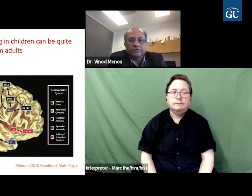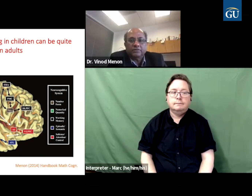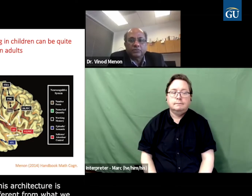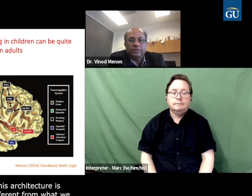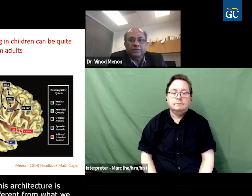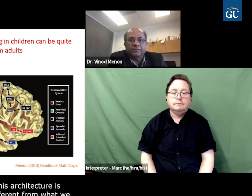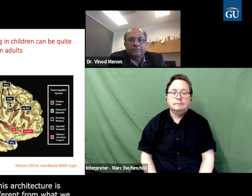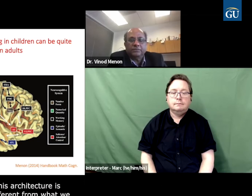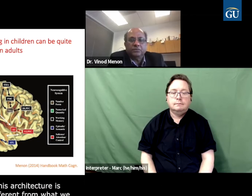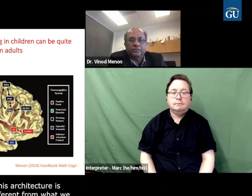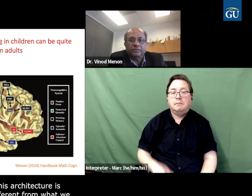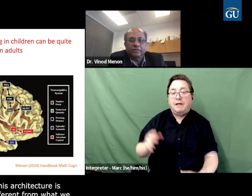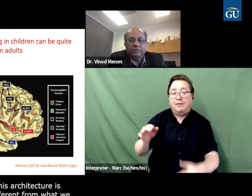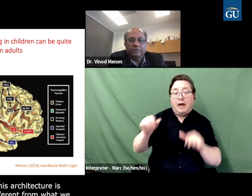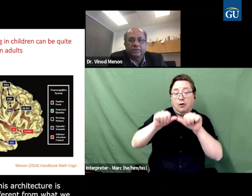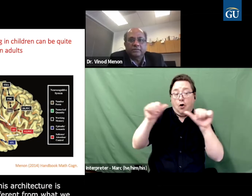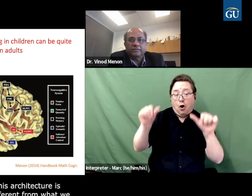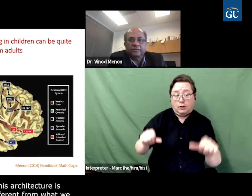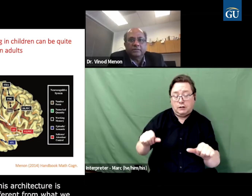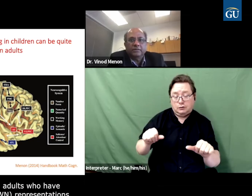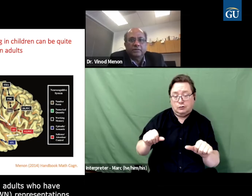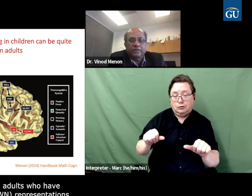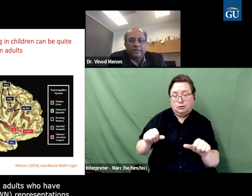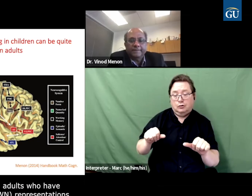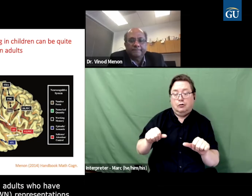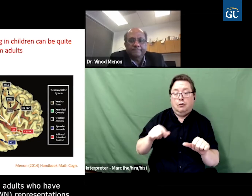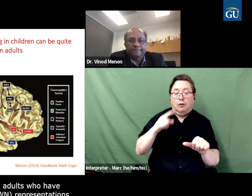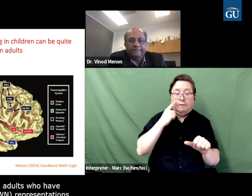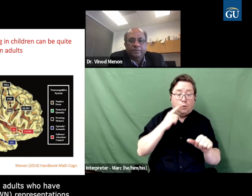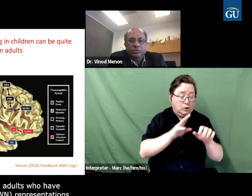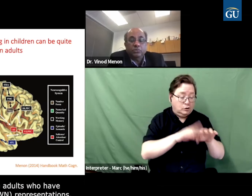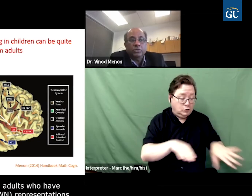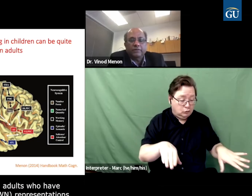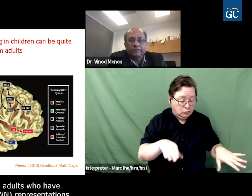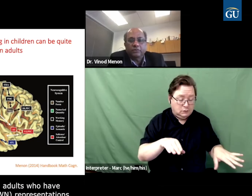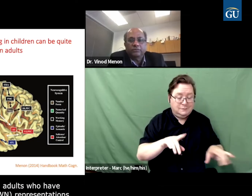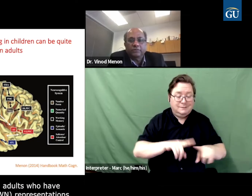and this architecture is quite different